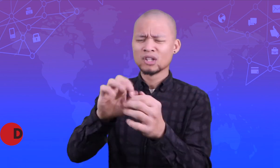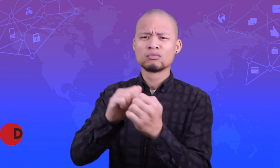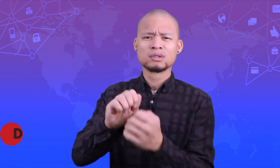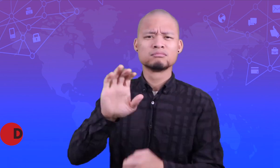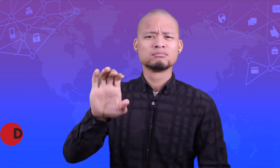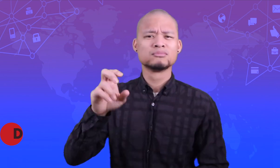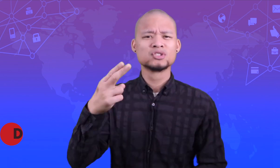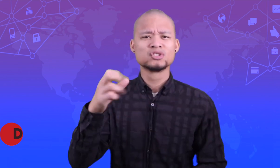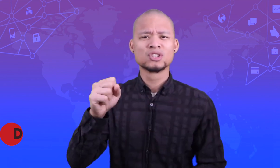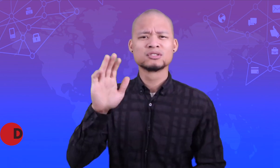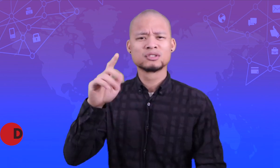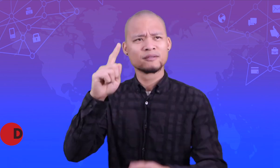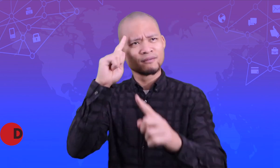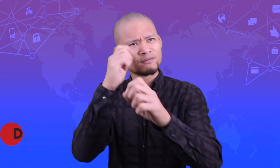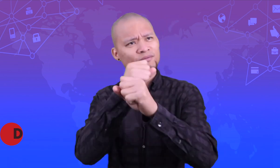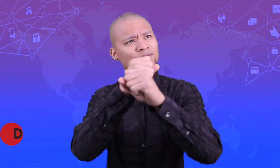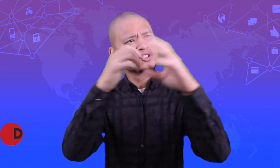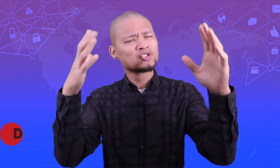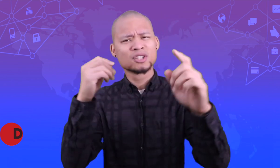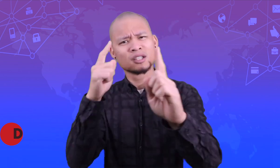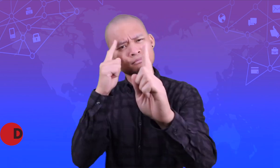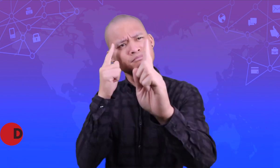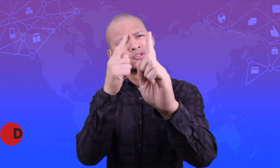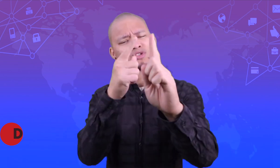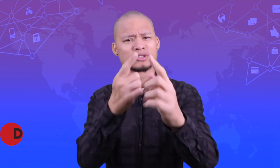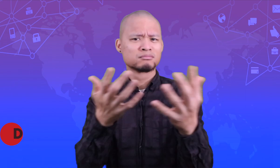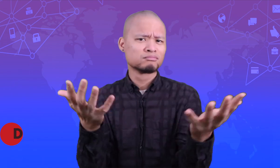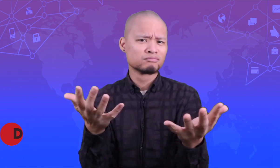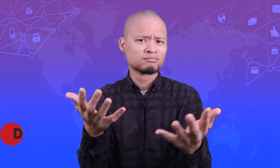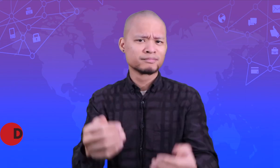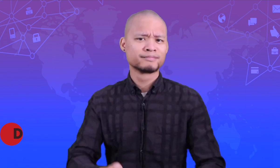relate to the vision and mission of Canadian Hearing Services?